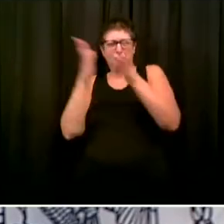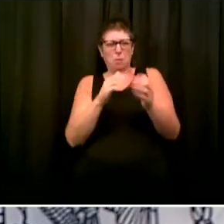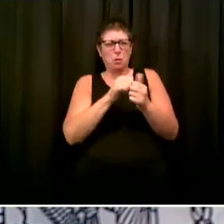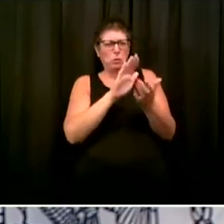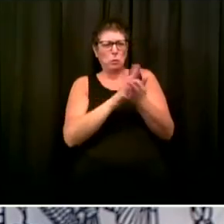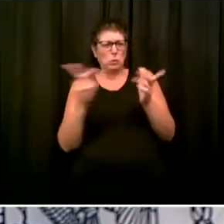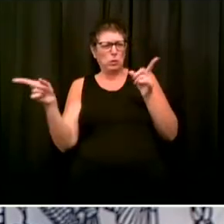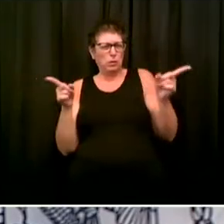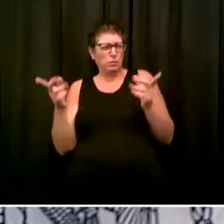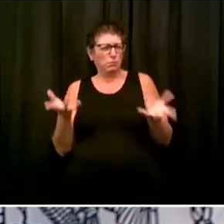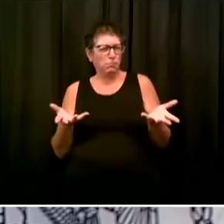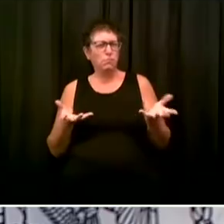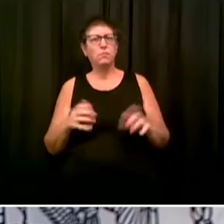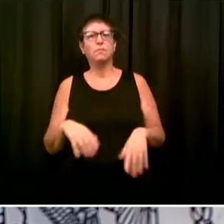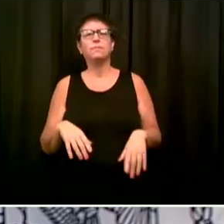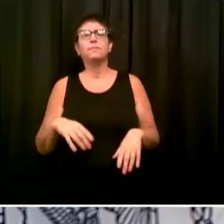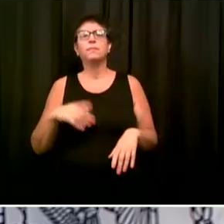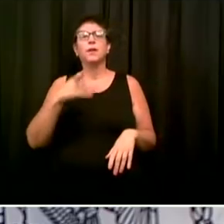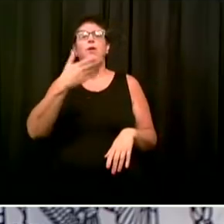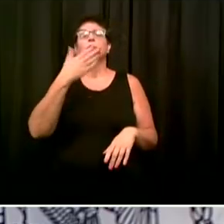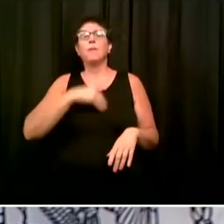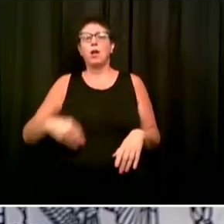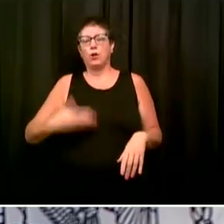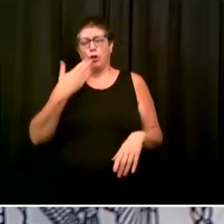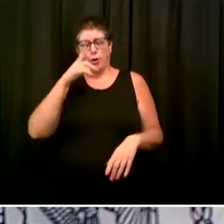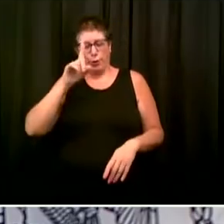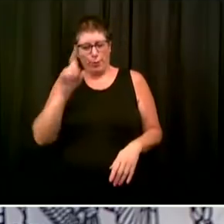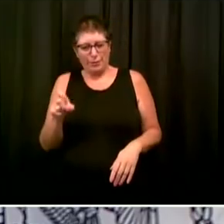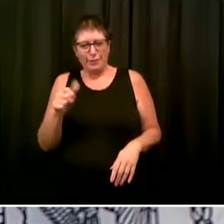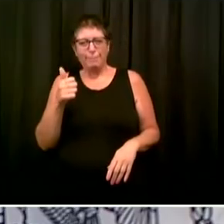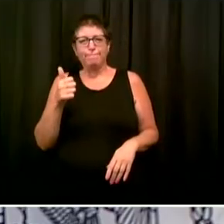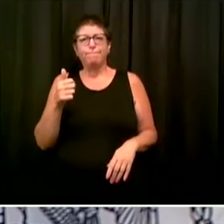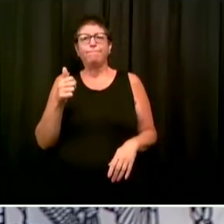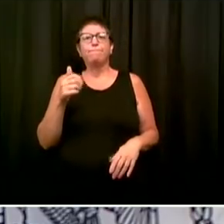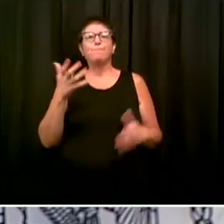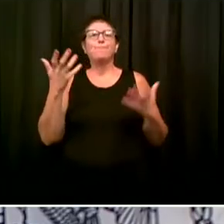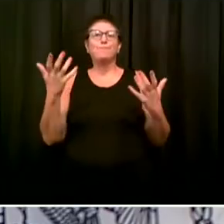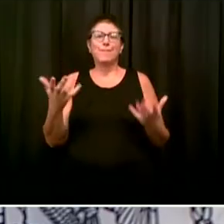CAT N'ANARD E HTE STEPS IN PLACE TO MITIGATE THE